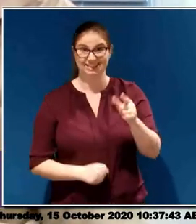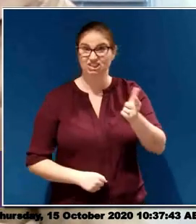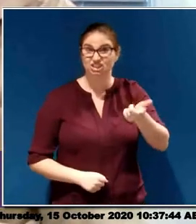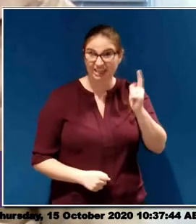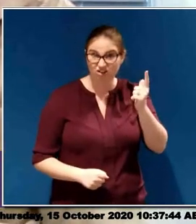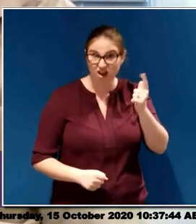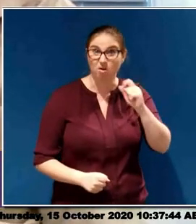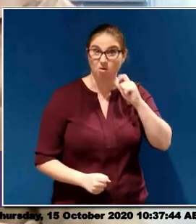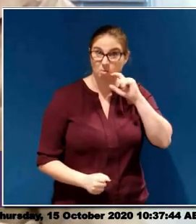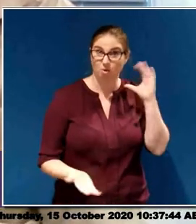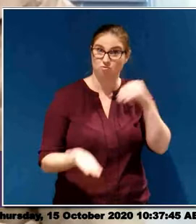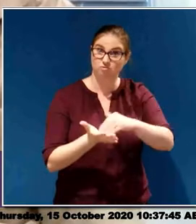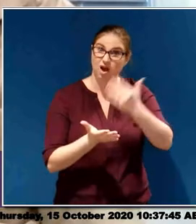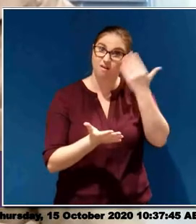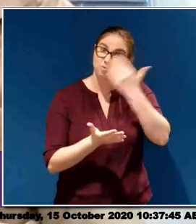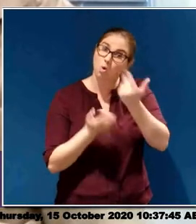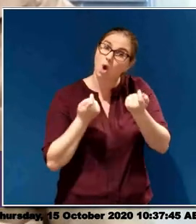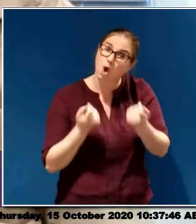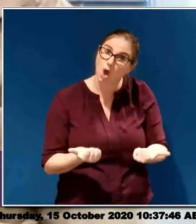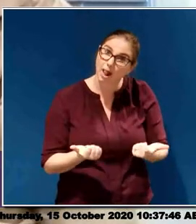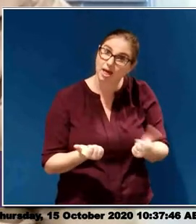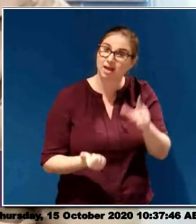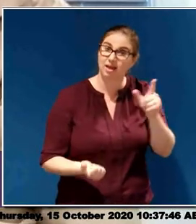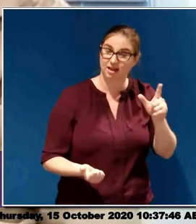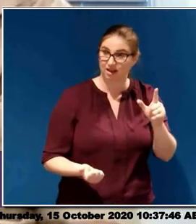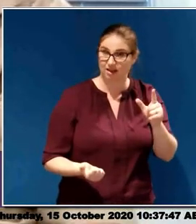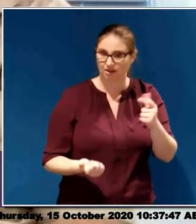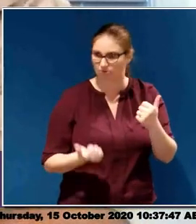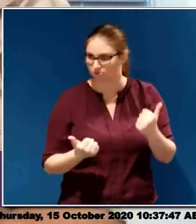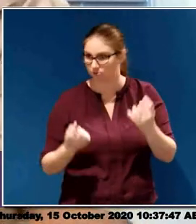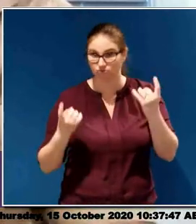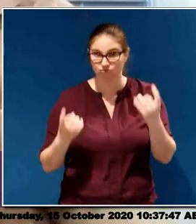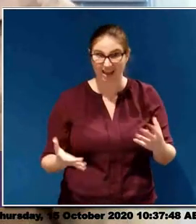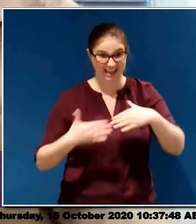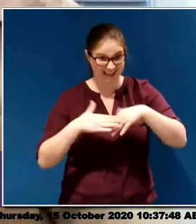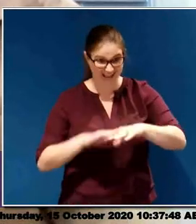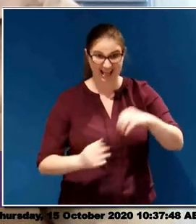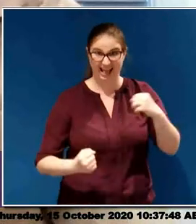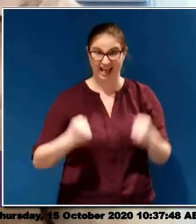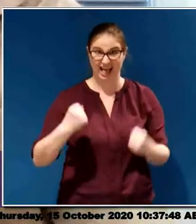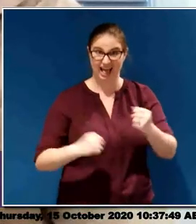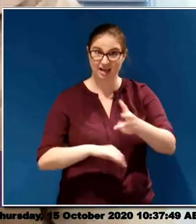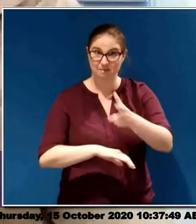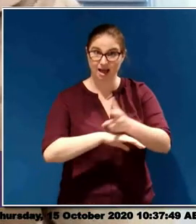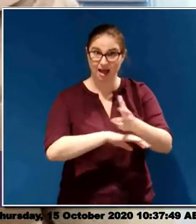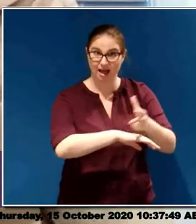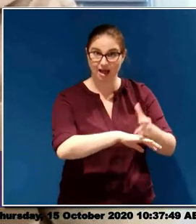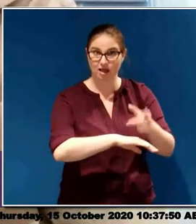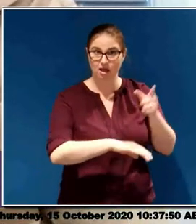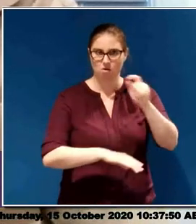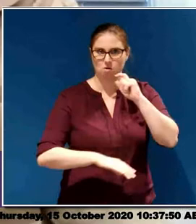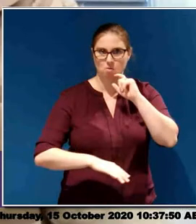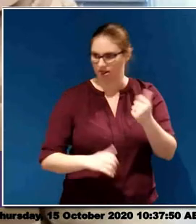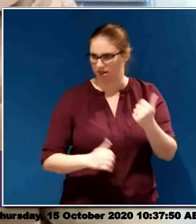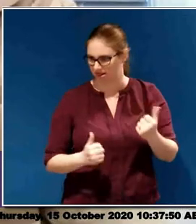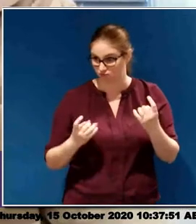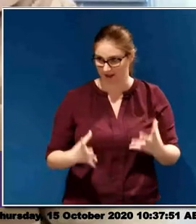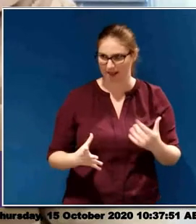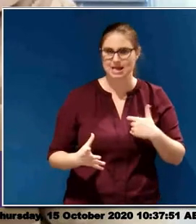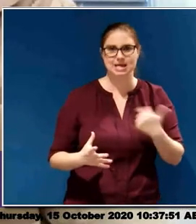she could be there in the carpark, and we'd drop Jack right next to her car. So she would walk in with Jack.